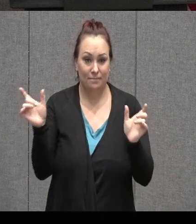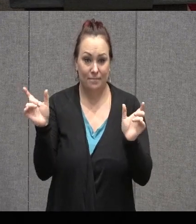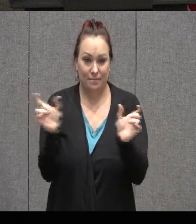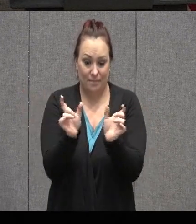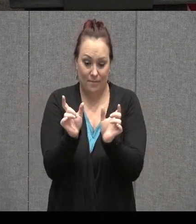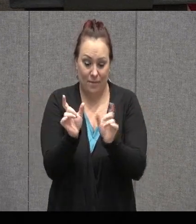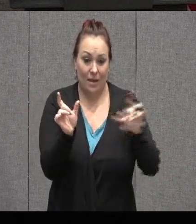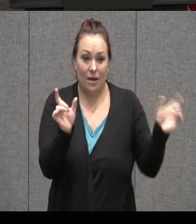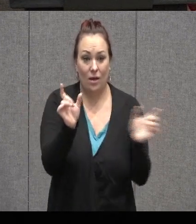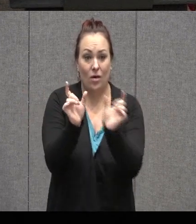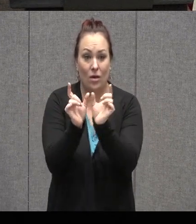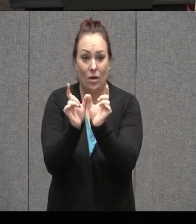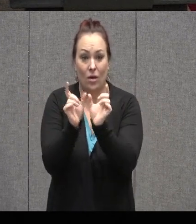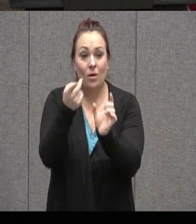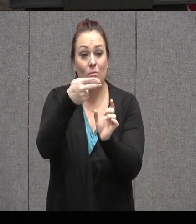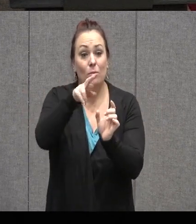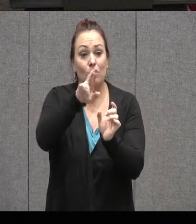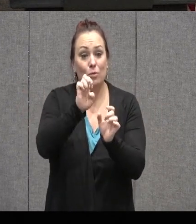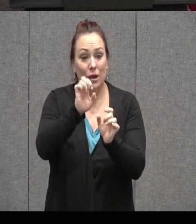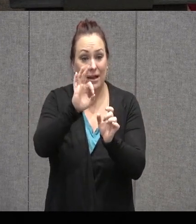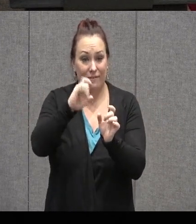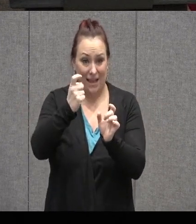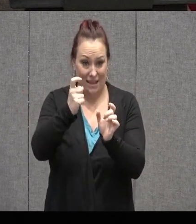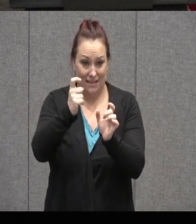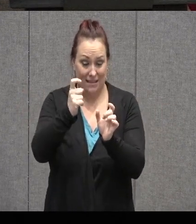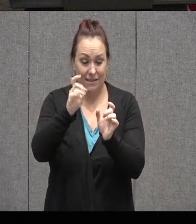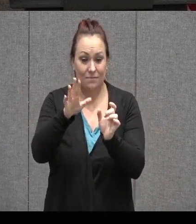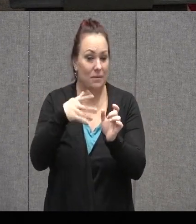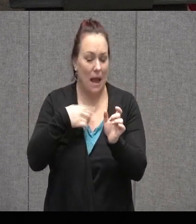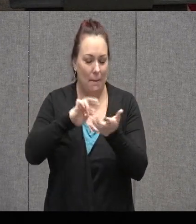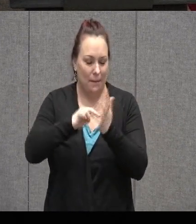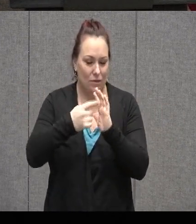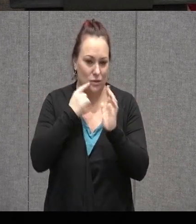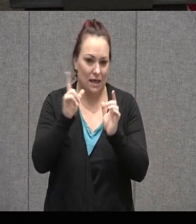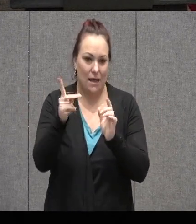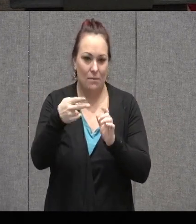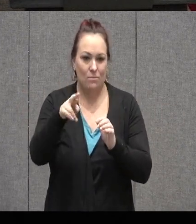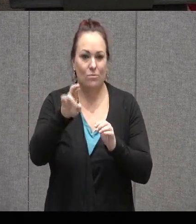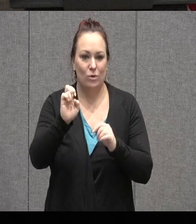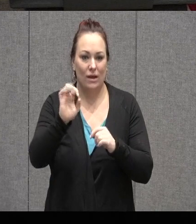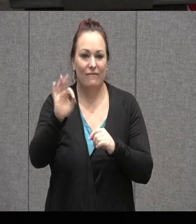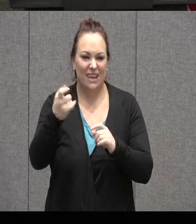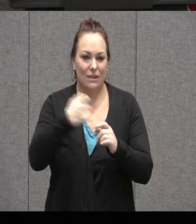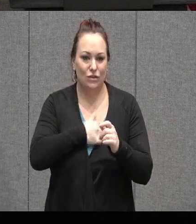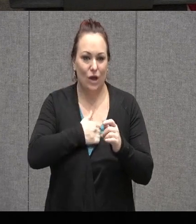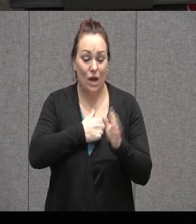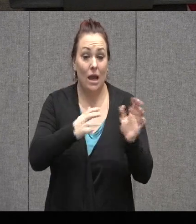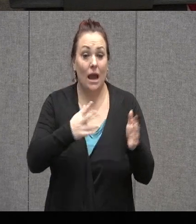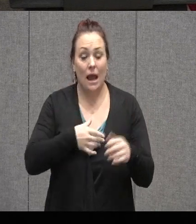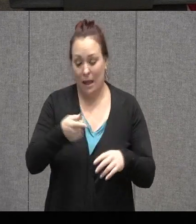I mean prefixes, prefixes, sorry. And prefixes also change the meaning of words,